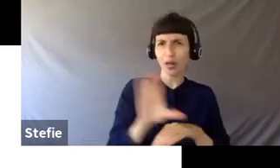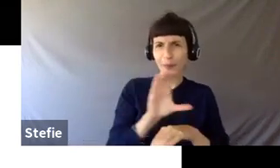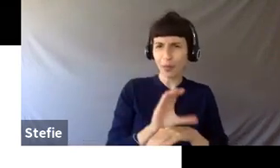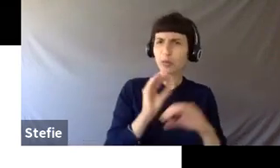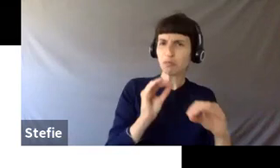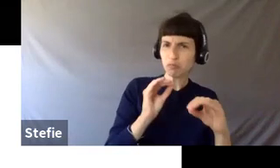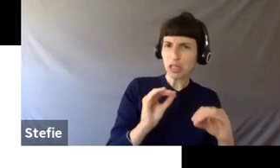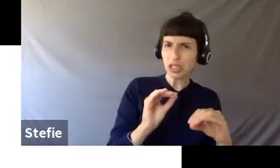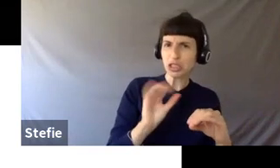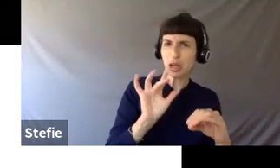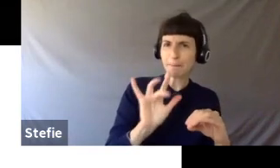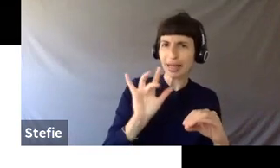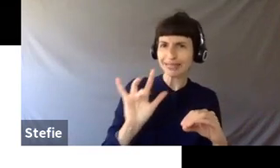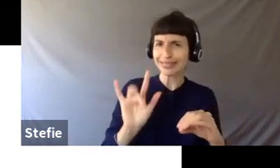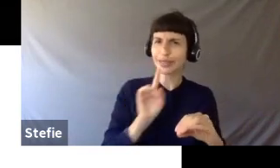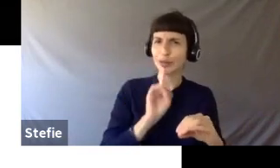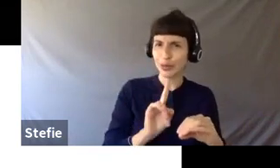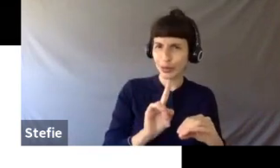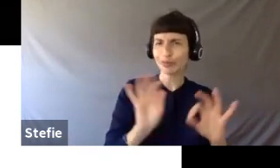We alwayss get the question with a series of, where we spending so much time initially without getting into learning management? I can